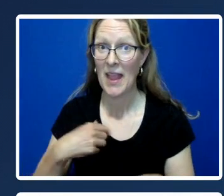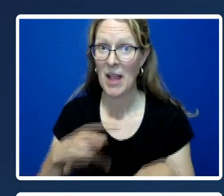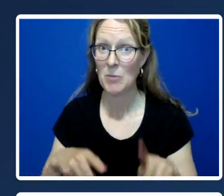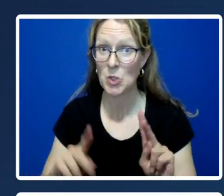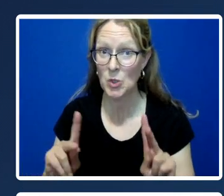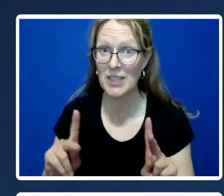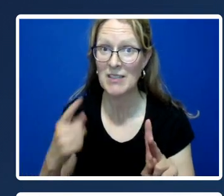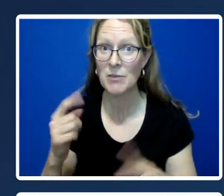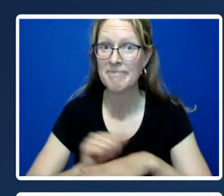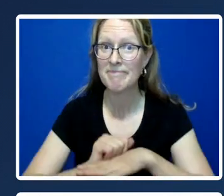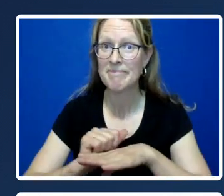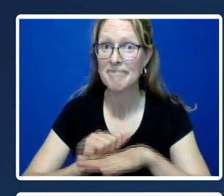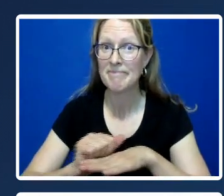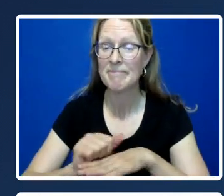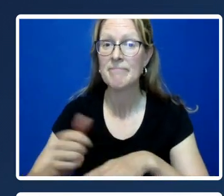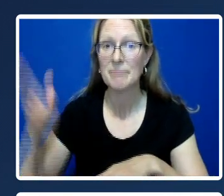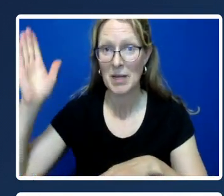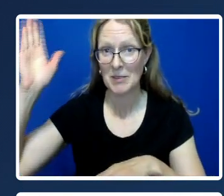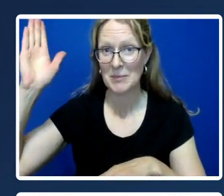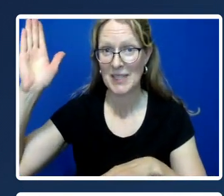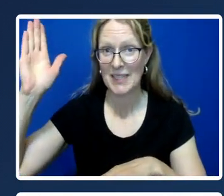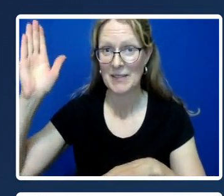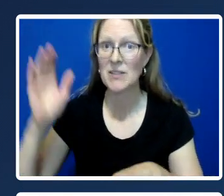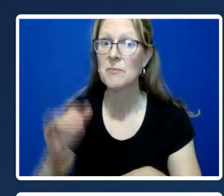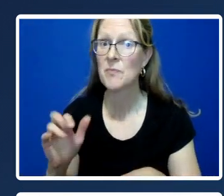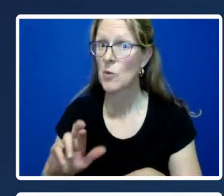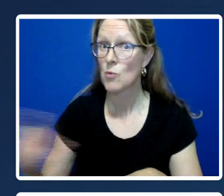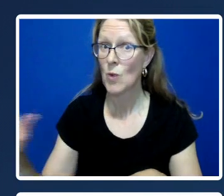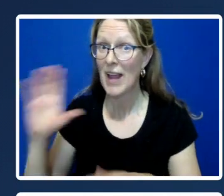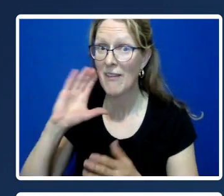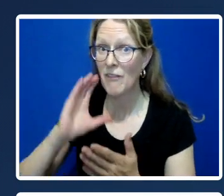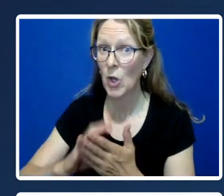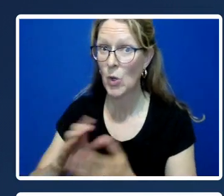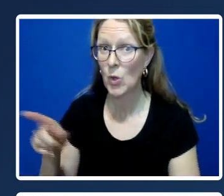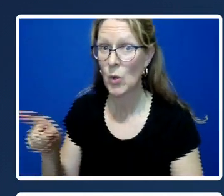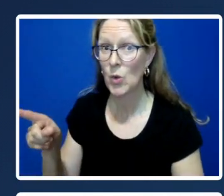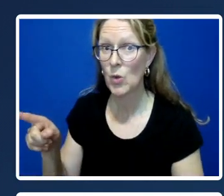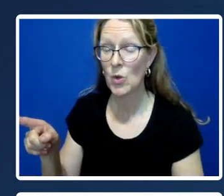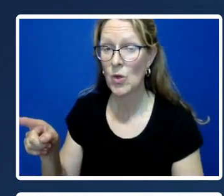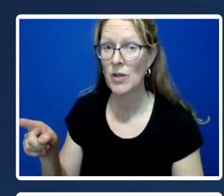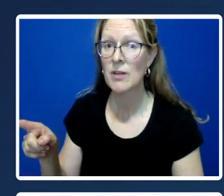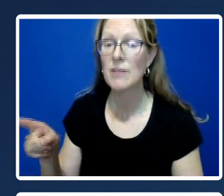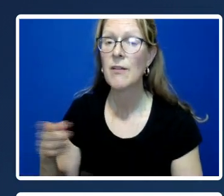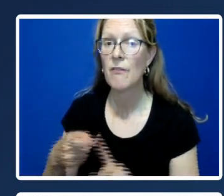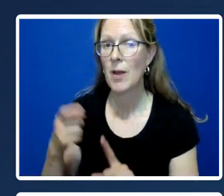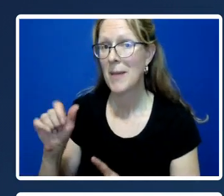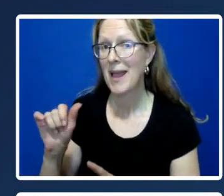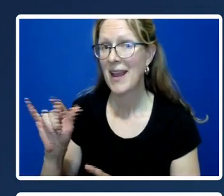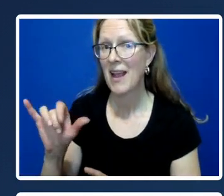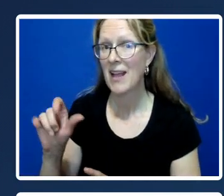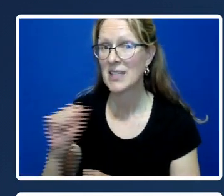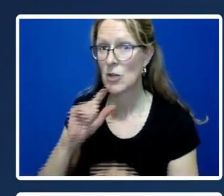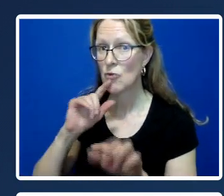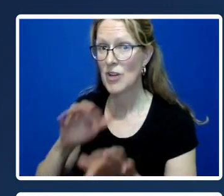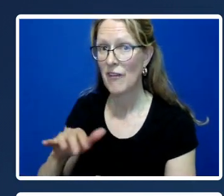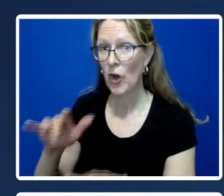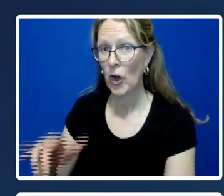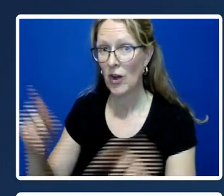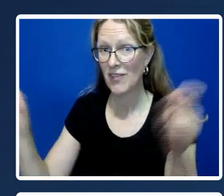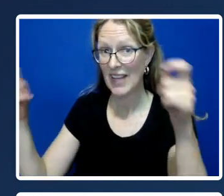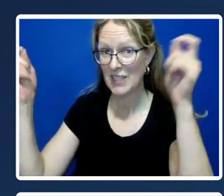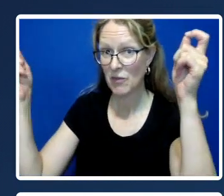on the photo on the right is from the Anacostia River Festival where four of our eight students